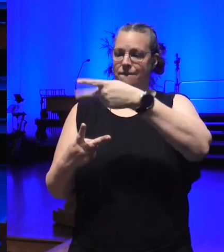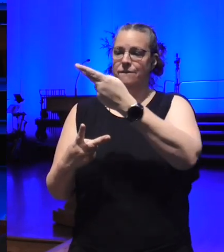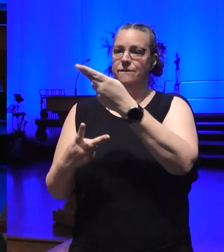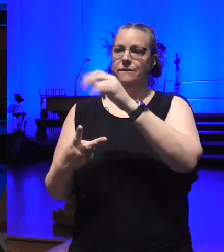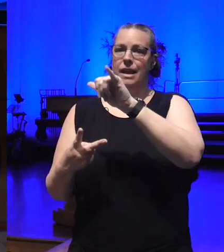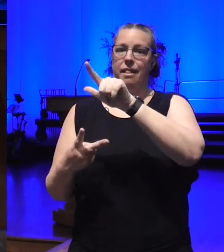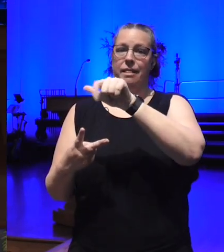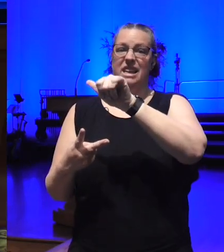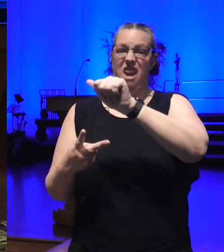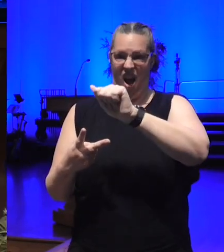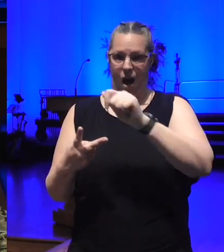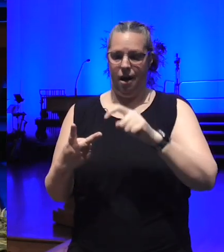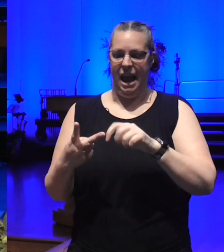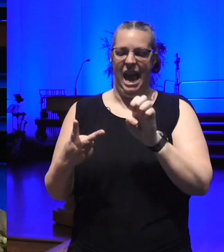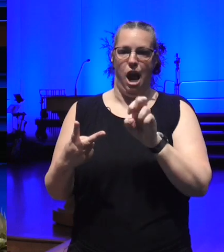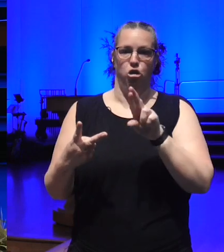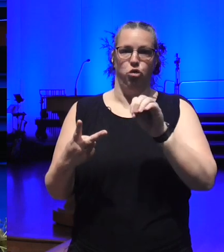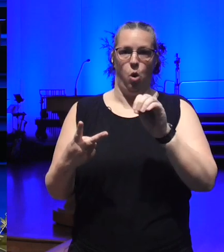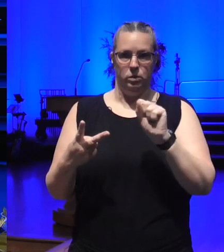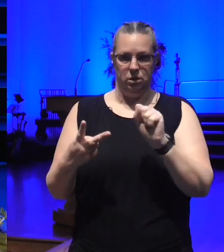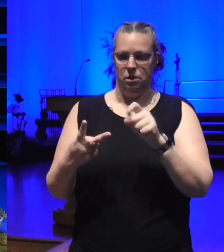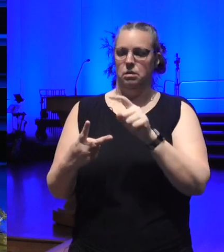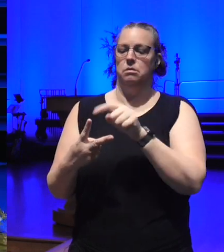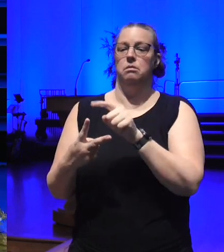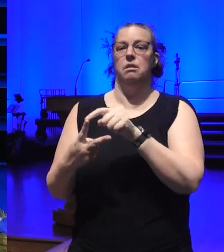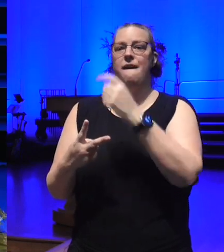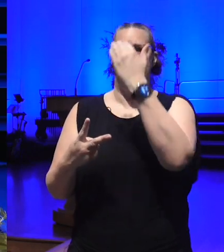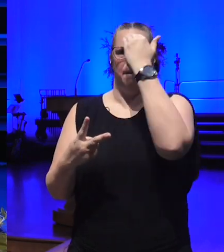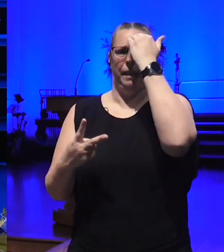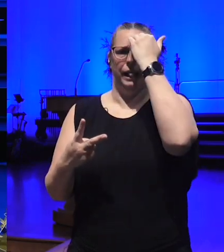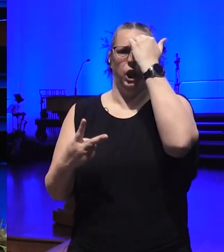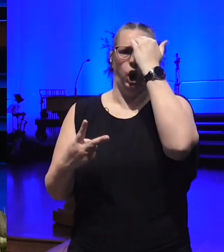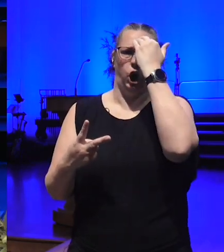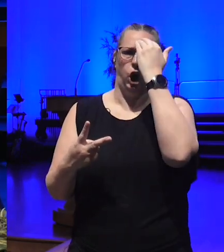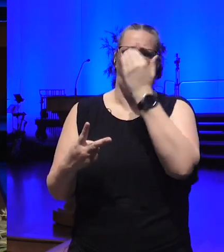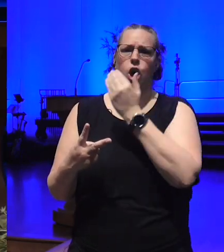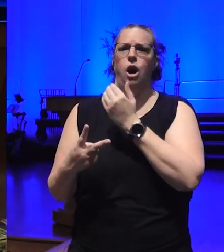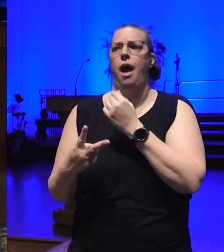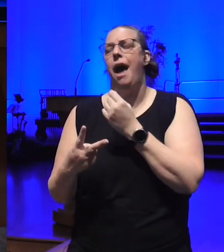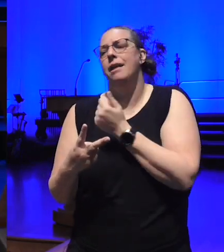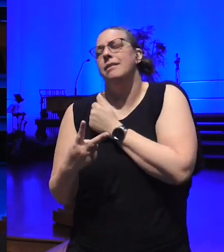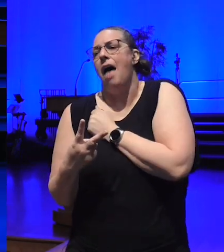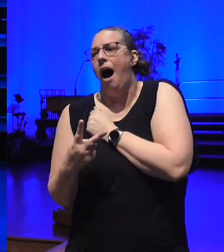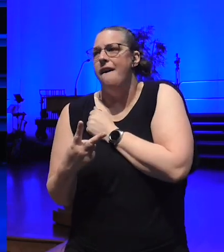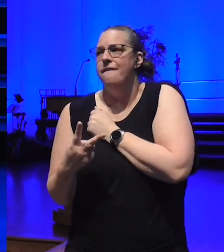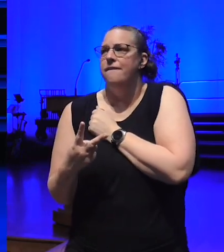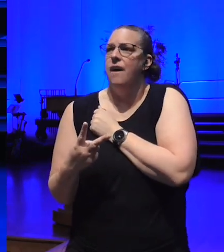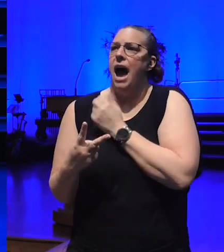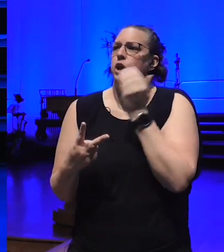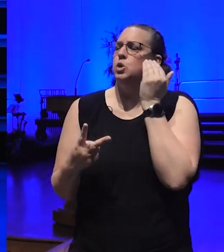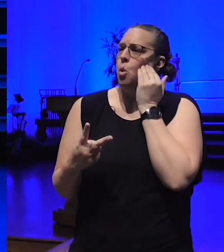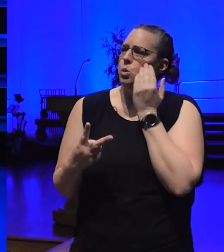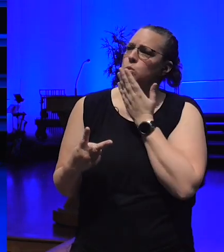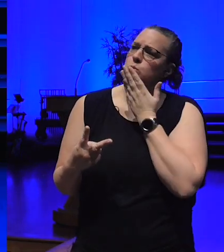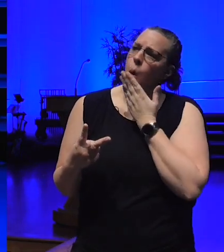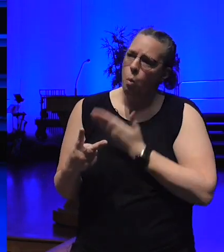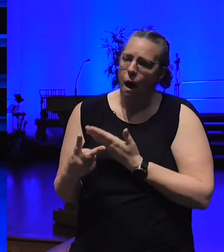IA is familiar love I love getting to be with you so much I know you so well you know me so